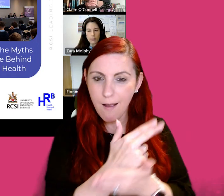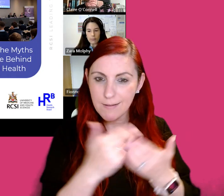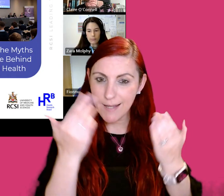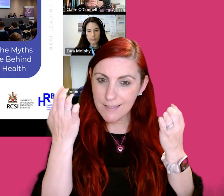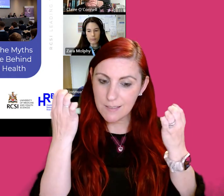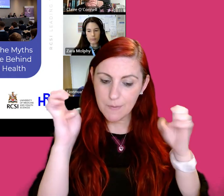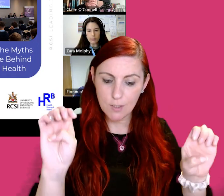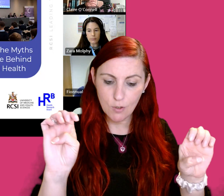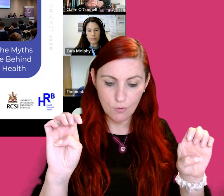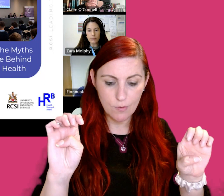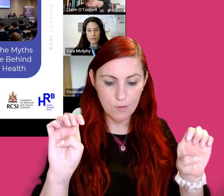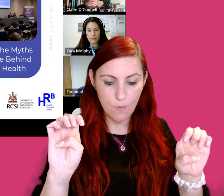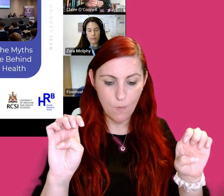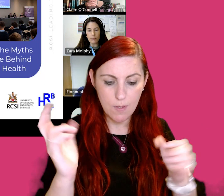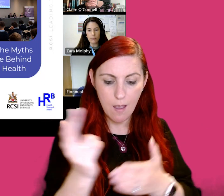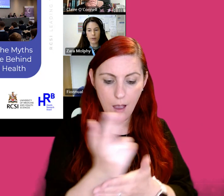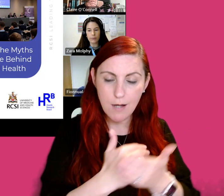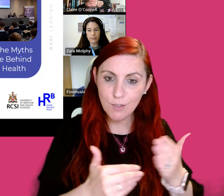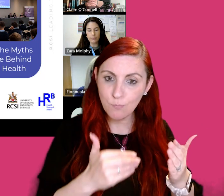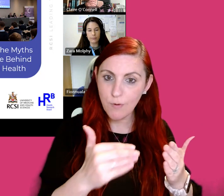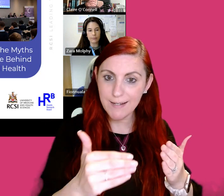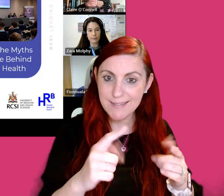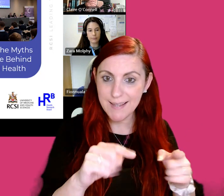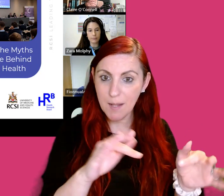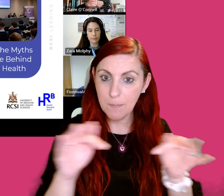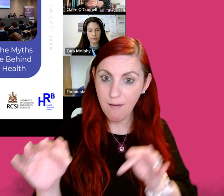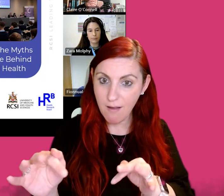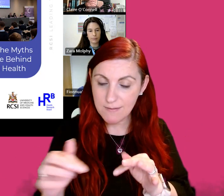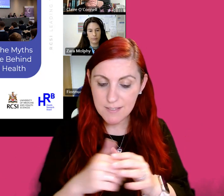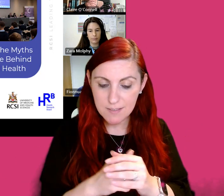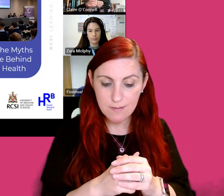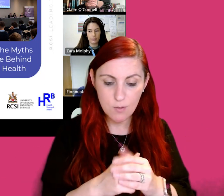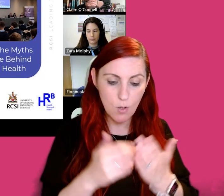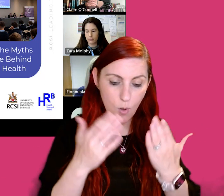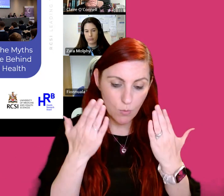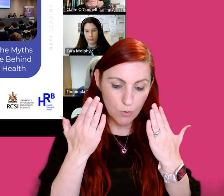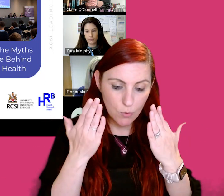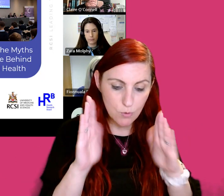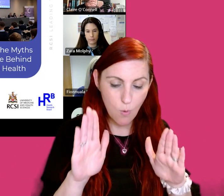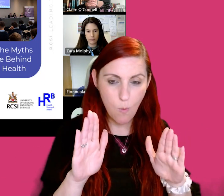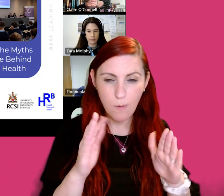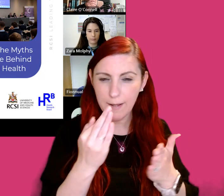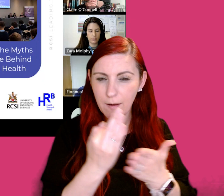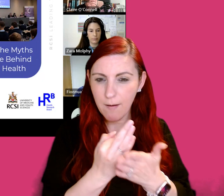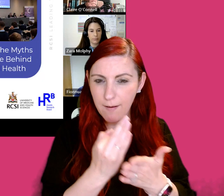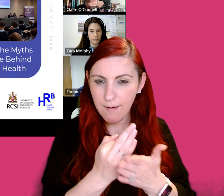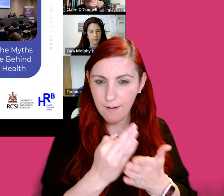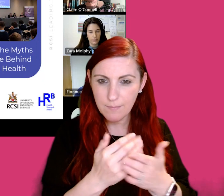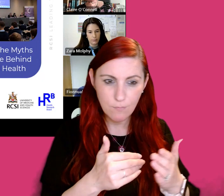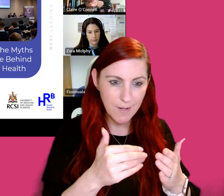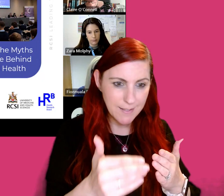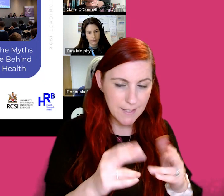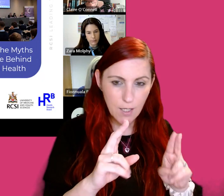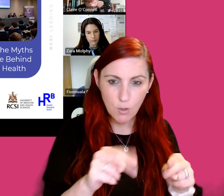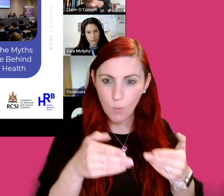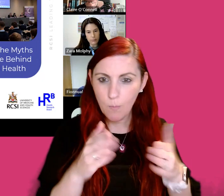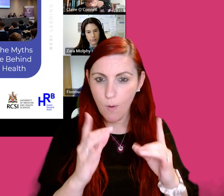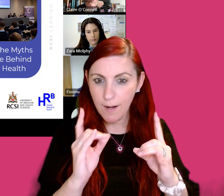of pregnancy and Beyond um to highlight common pregnancy and newborn health issues real talk